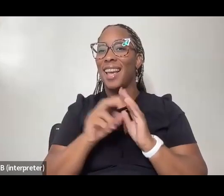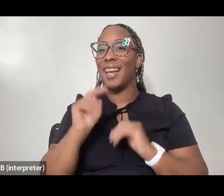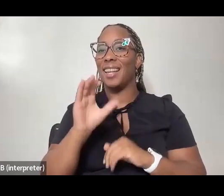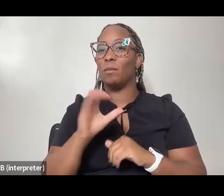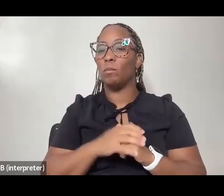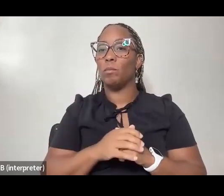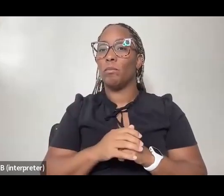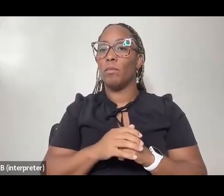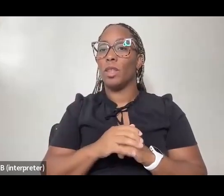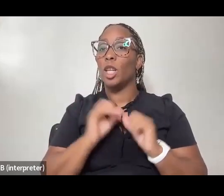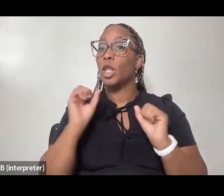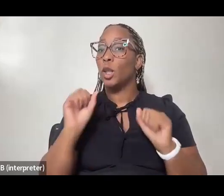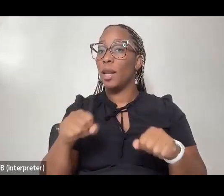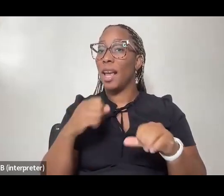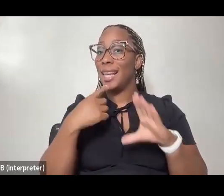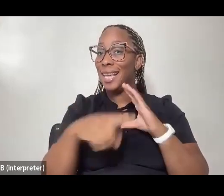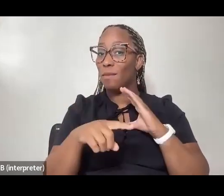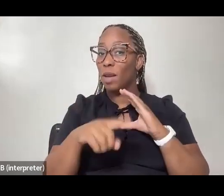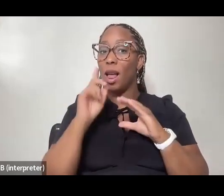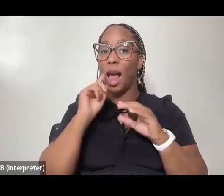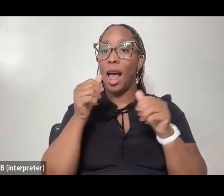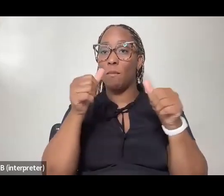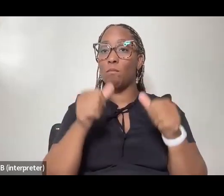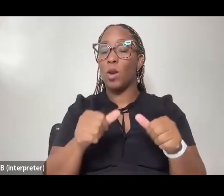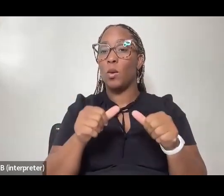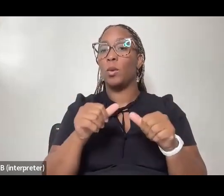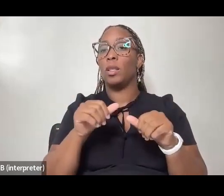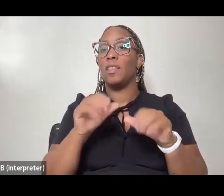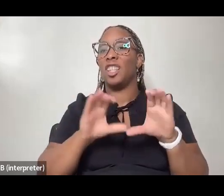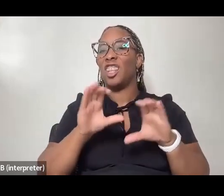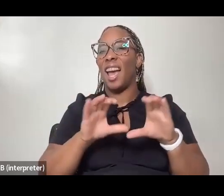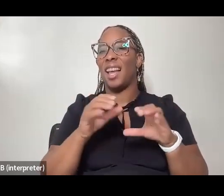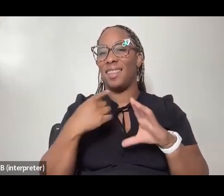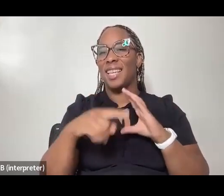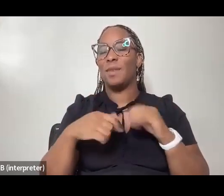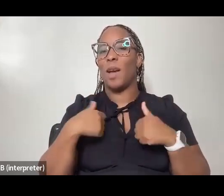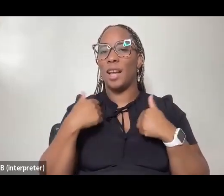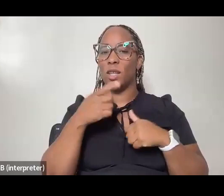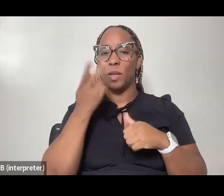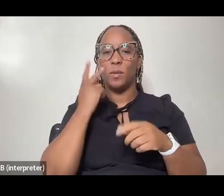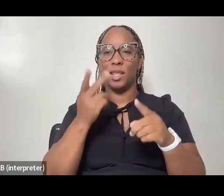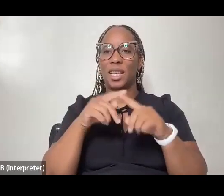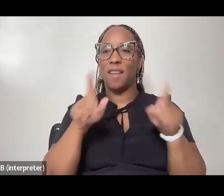I will post the email address in the chat here. But it is also there on the screen.